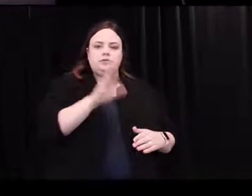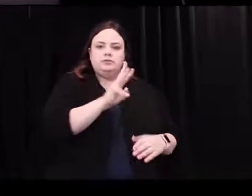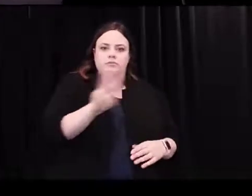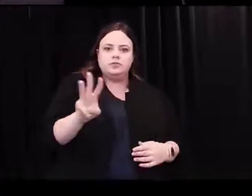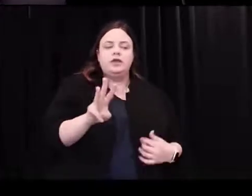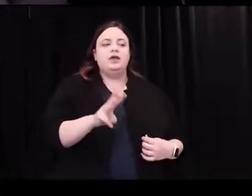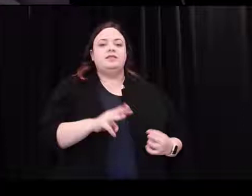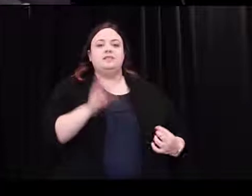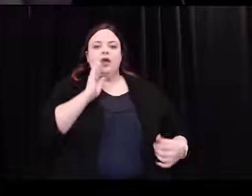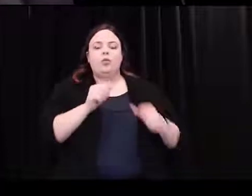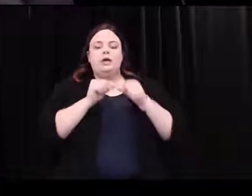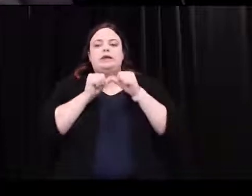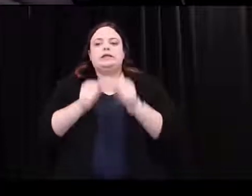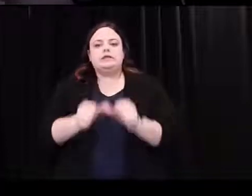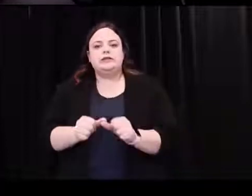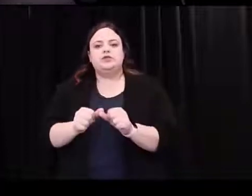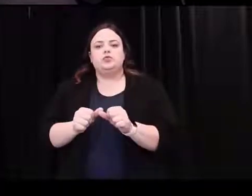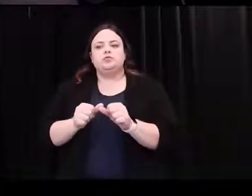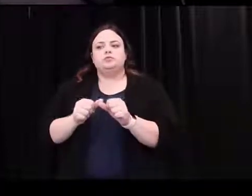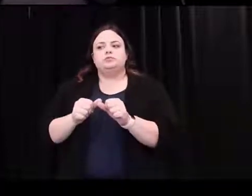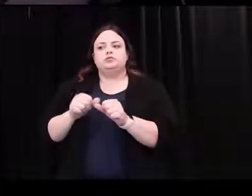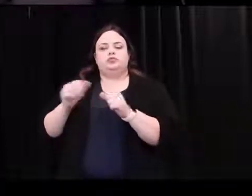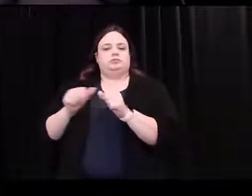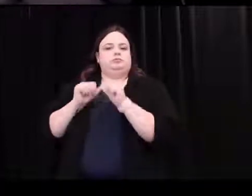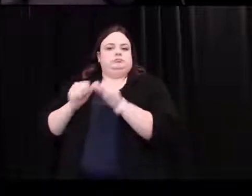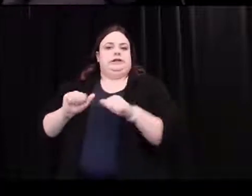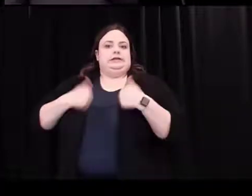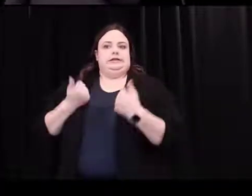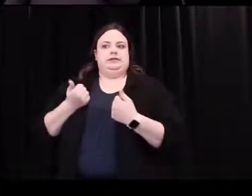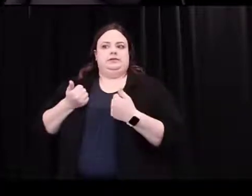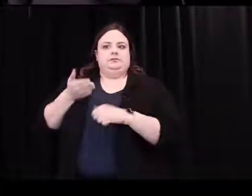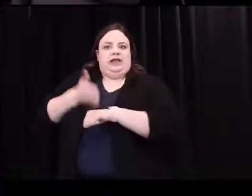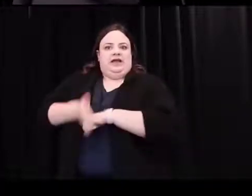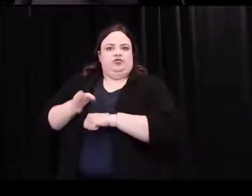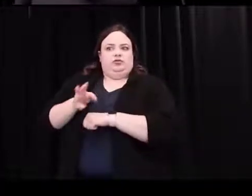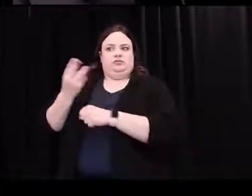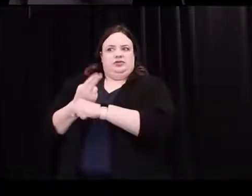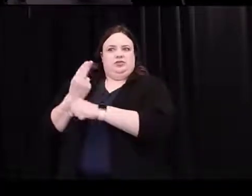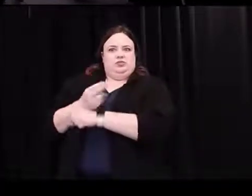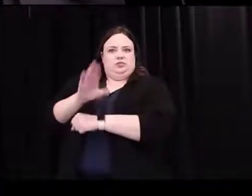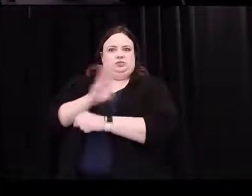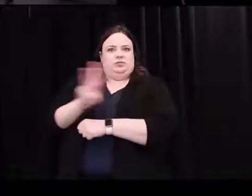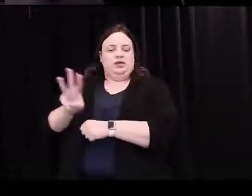to exist after our session, and we need to sort of start thinking about that when we